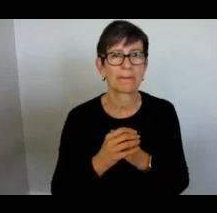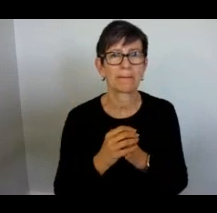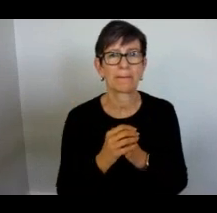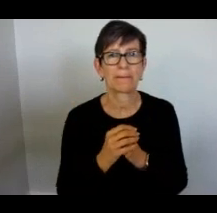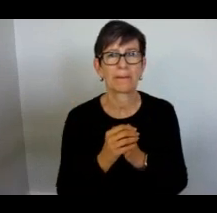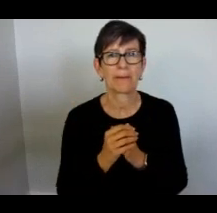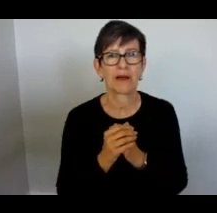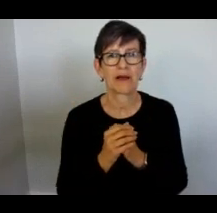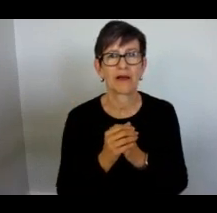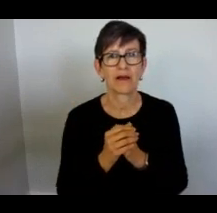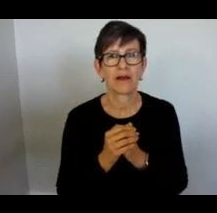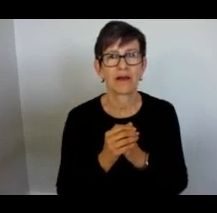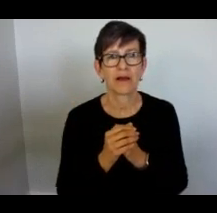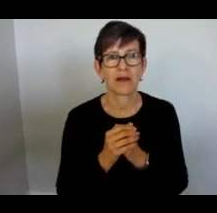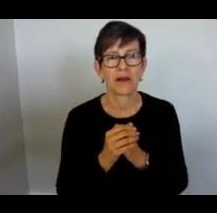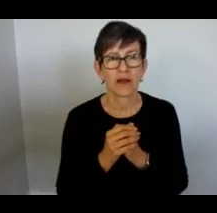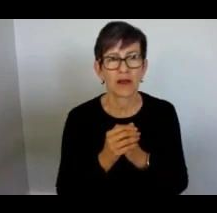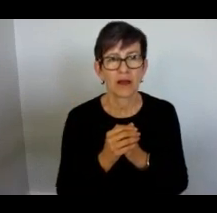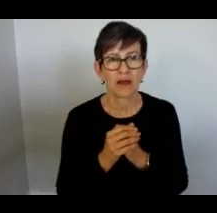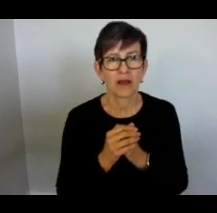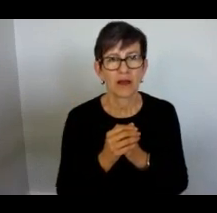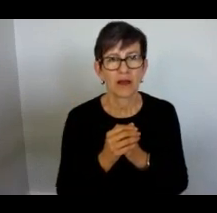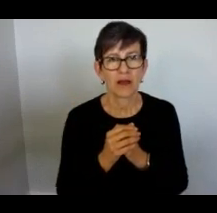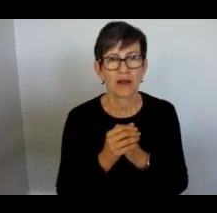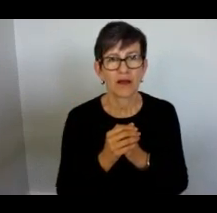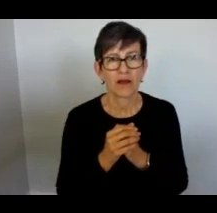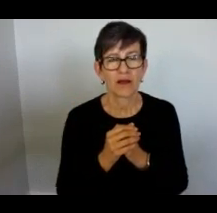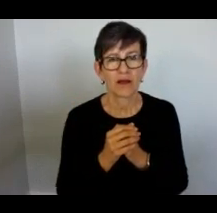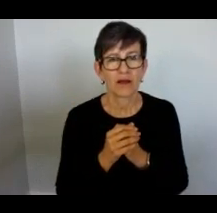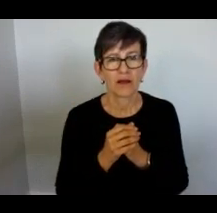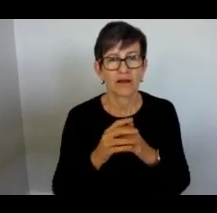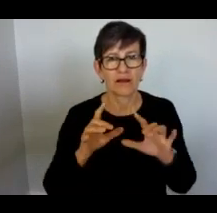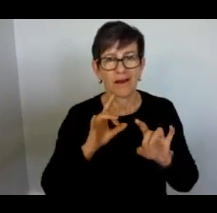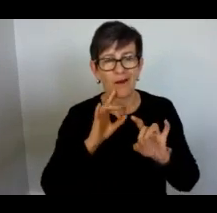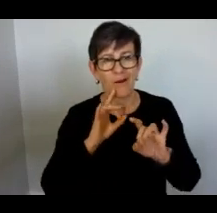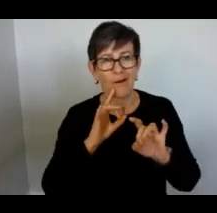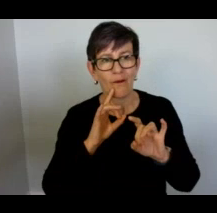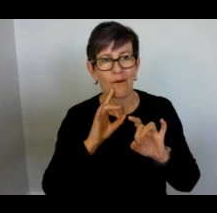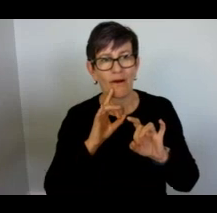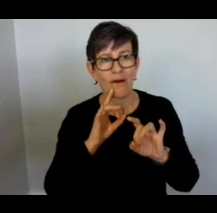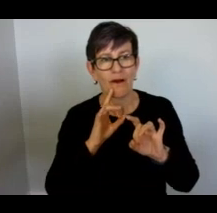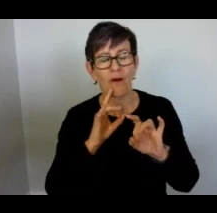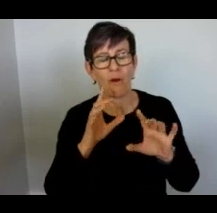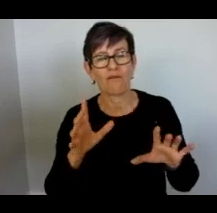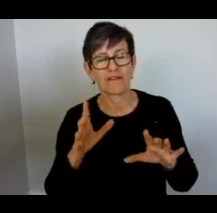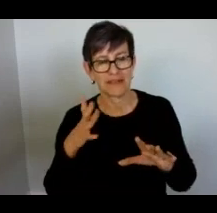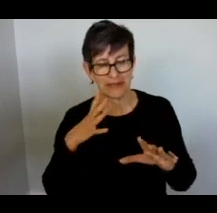ensure that where there's someone that's able to and meets the criteria and that's suitable